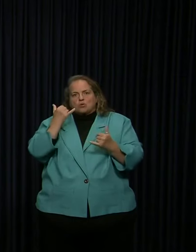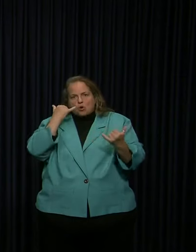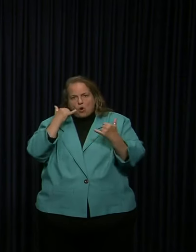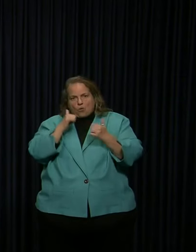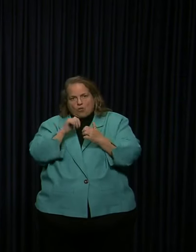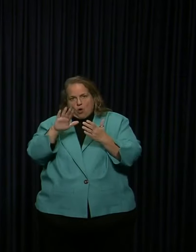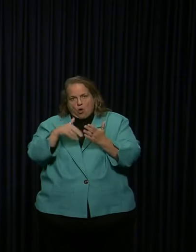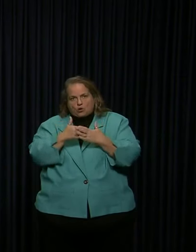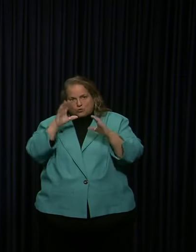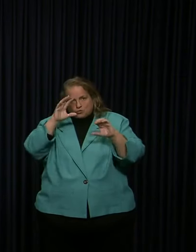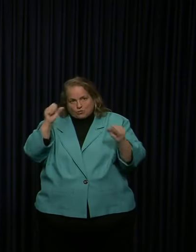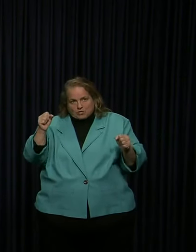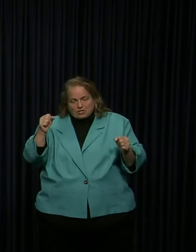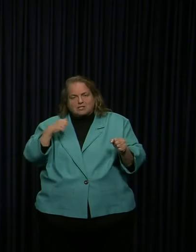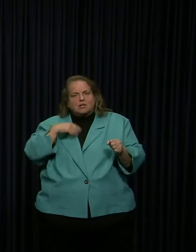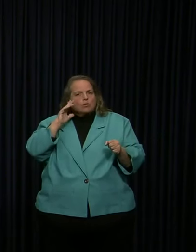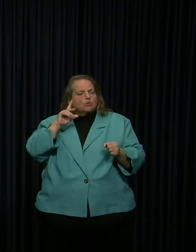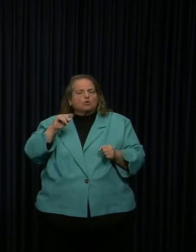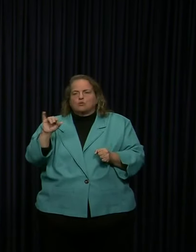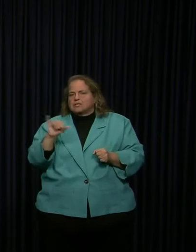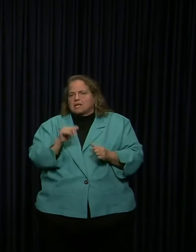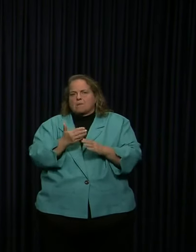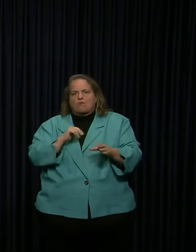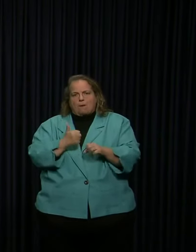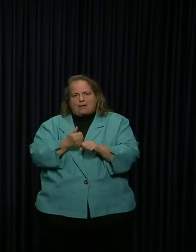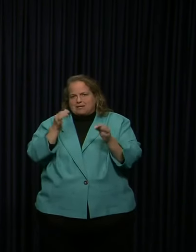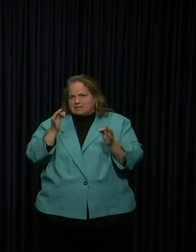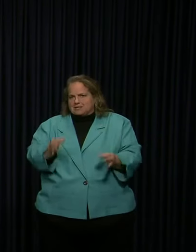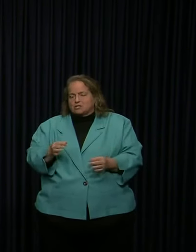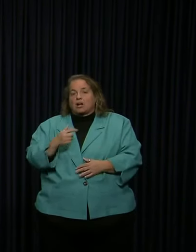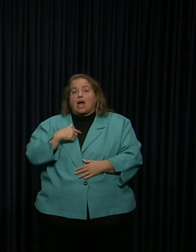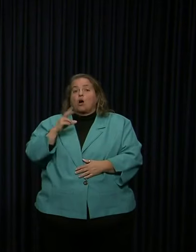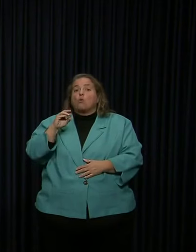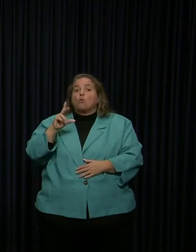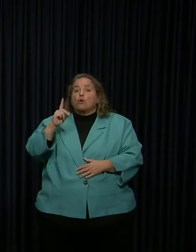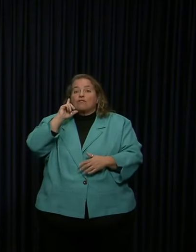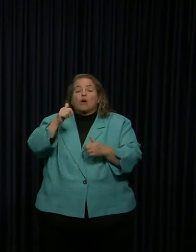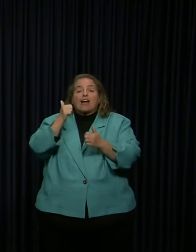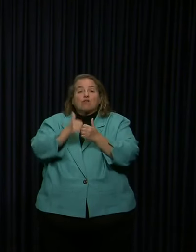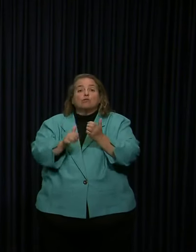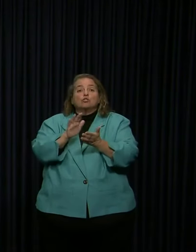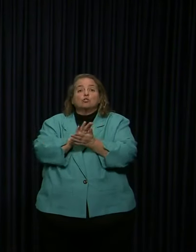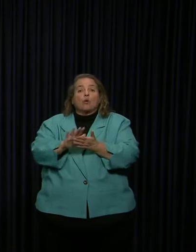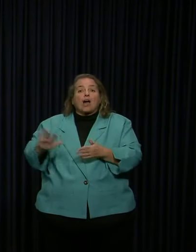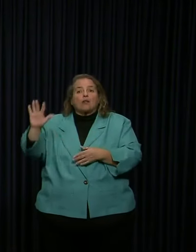BENEFITS BECAUSE OF THE RECORD BREAKING NUMBER OF FILINGS THAT